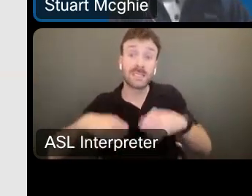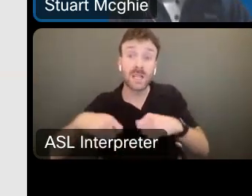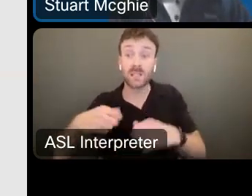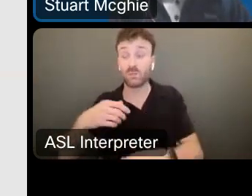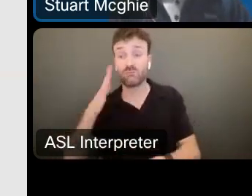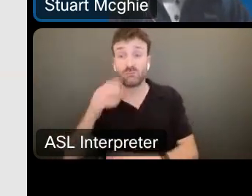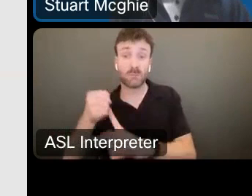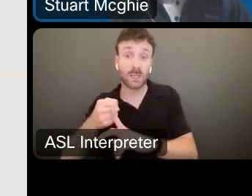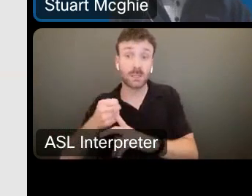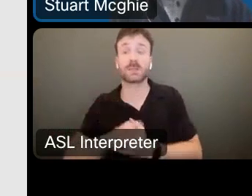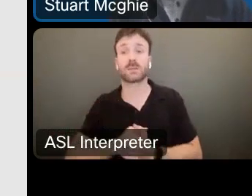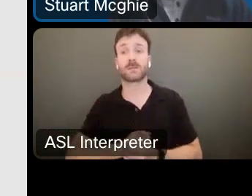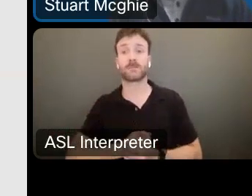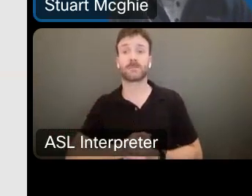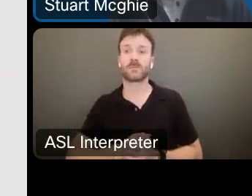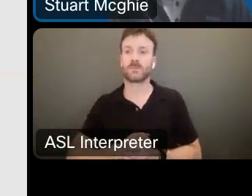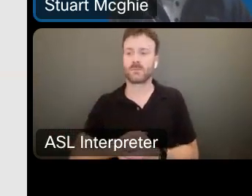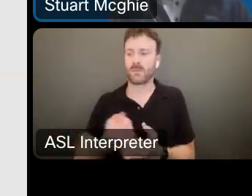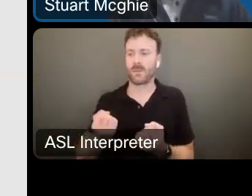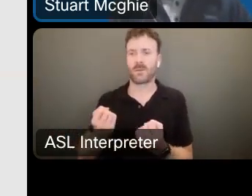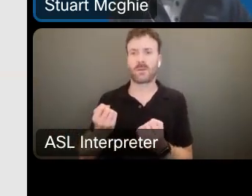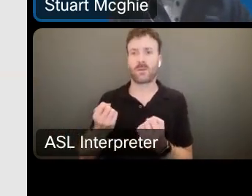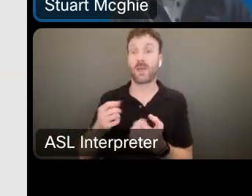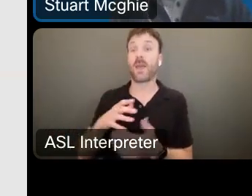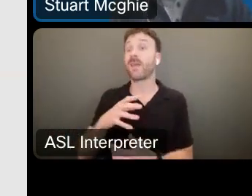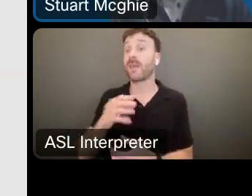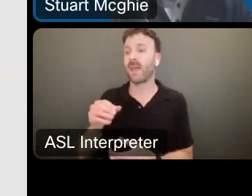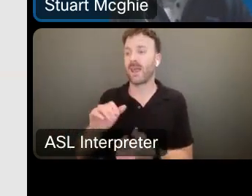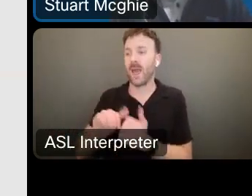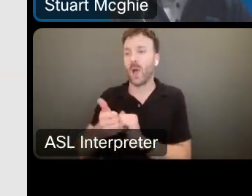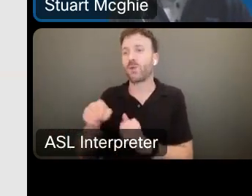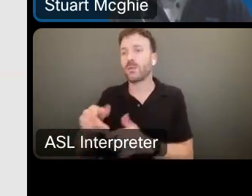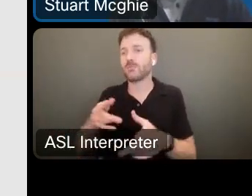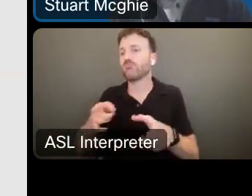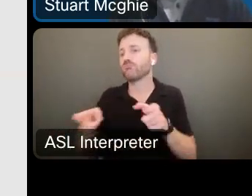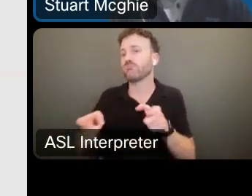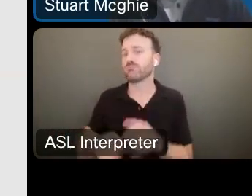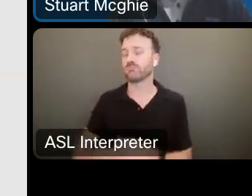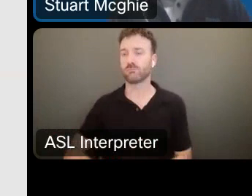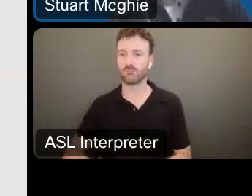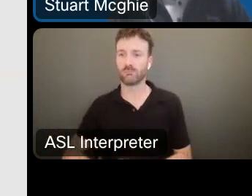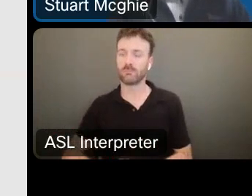And how those are being dealt with.